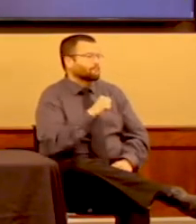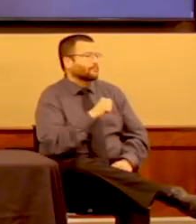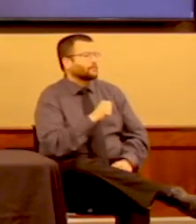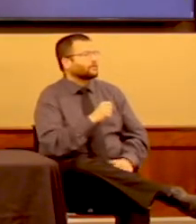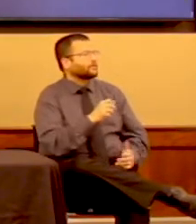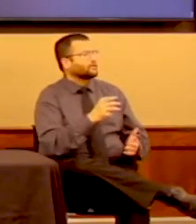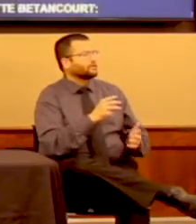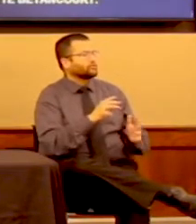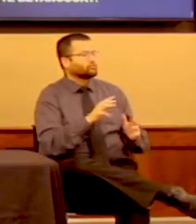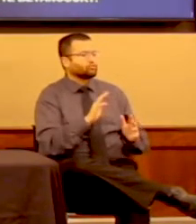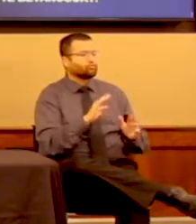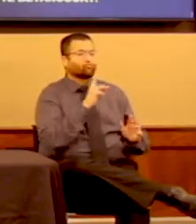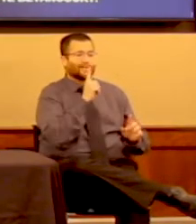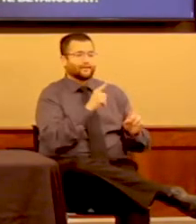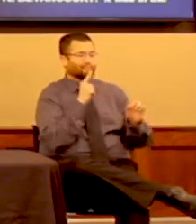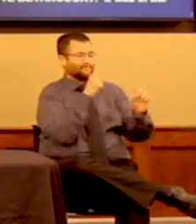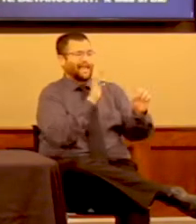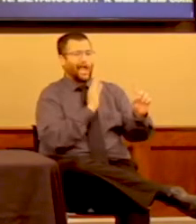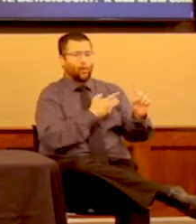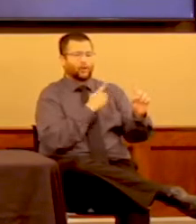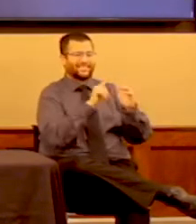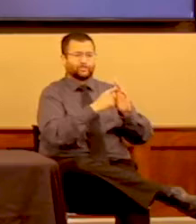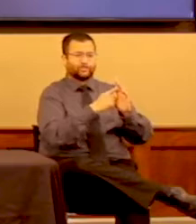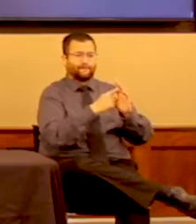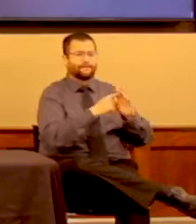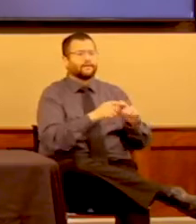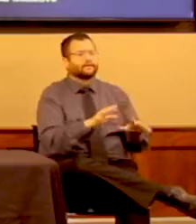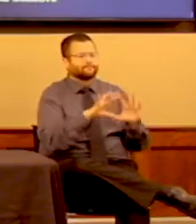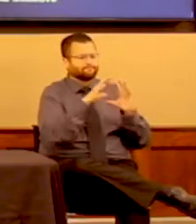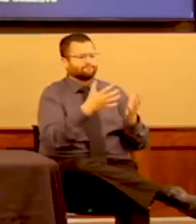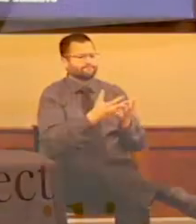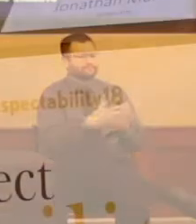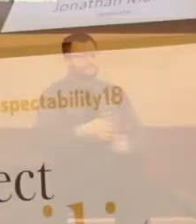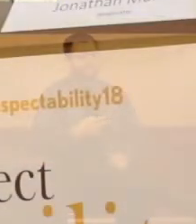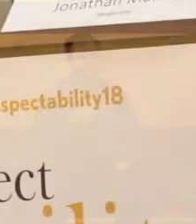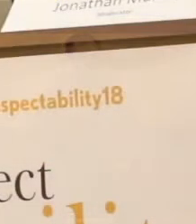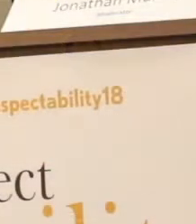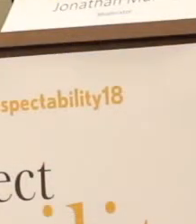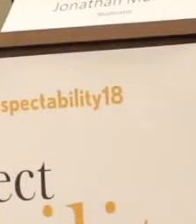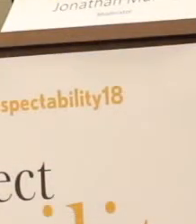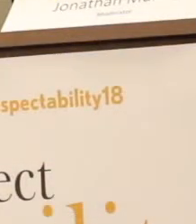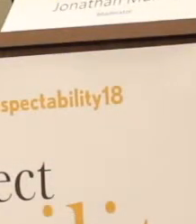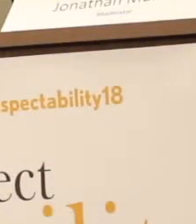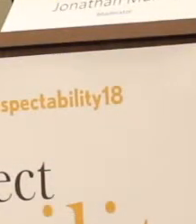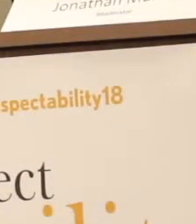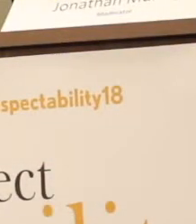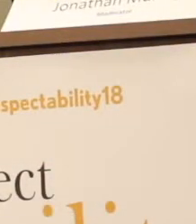the whole initiative so sesame